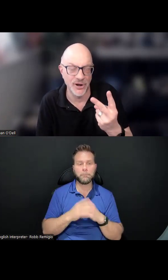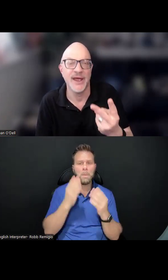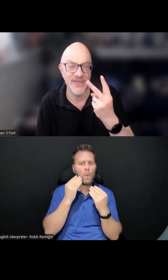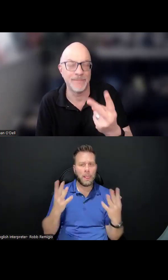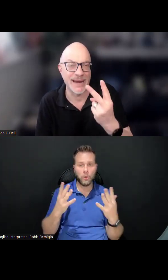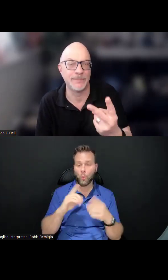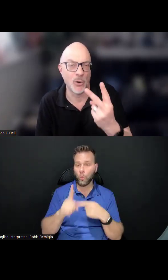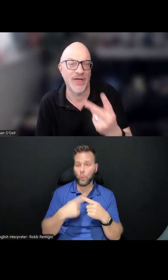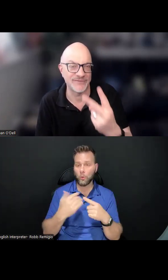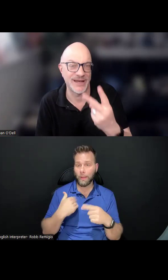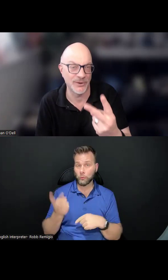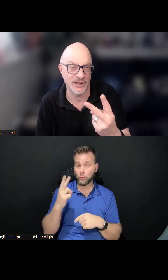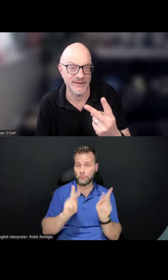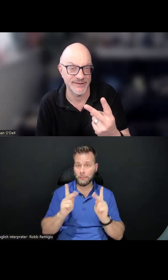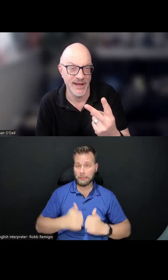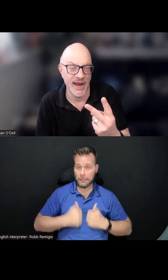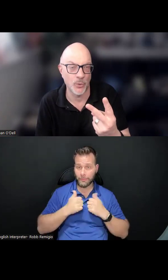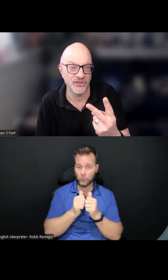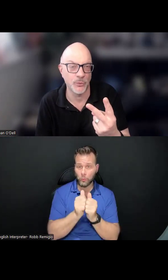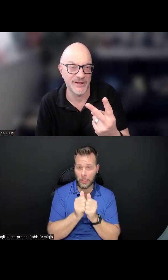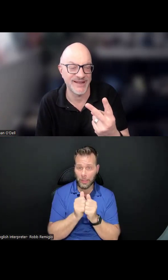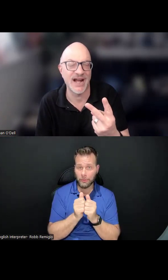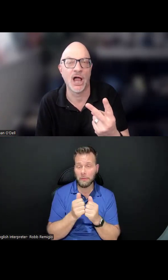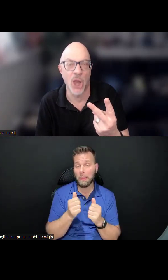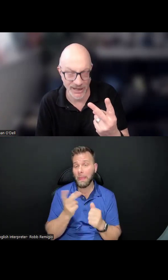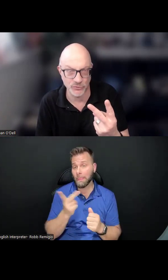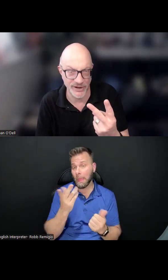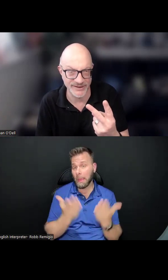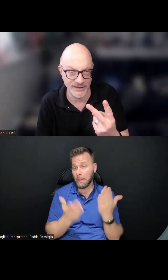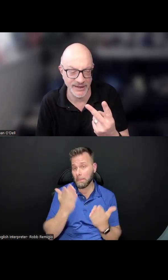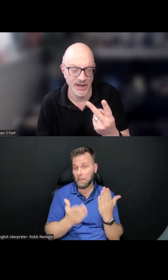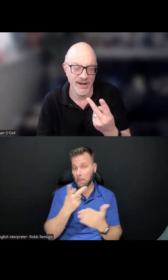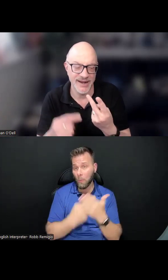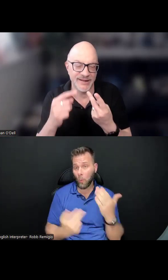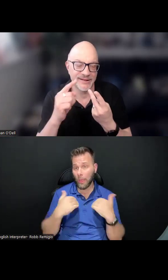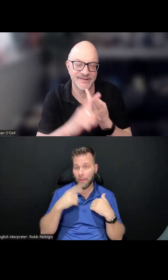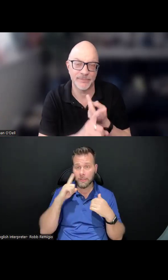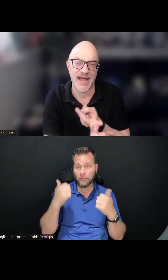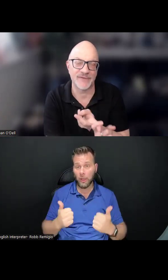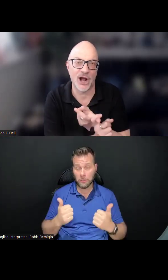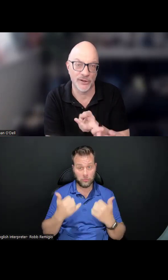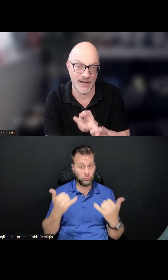Often when you have two people living together, they might both One thing we're seeing a lot